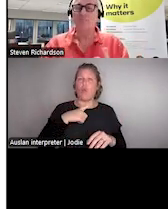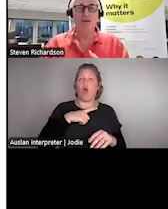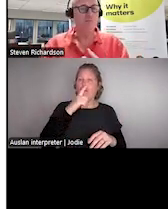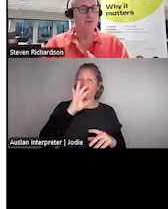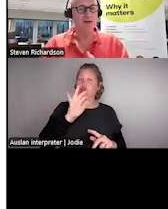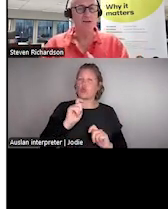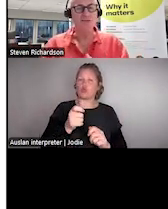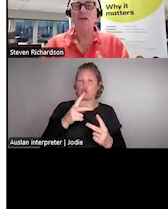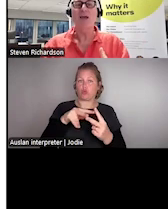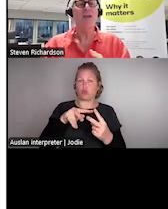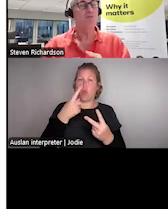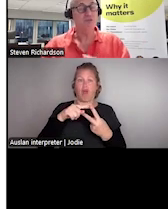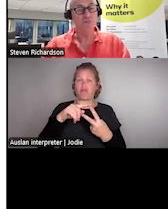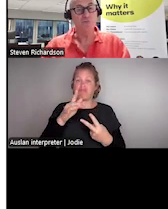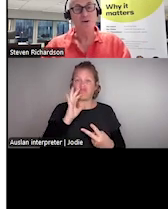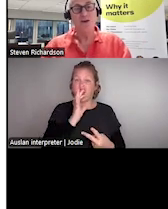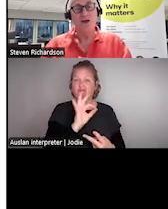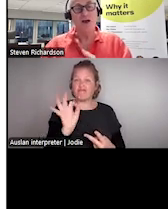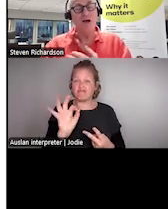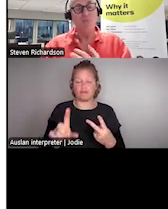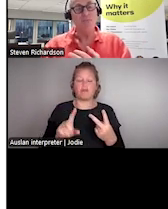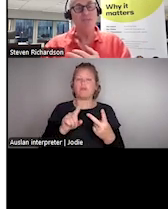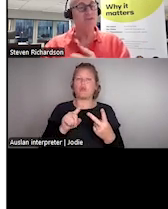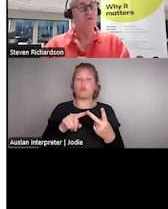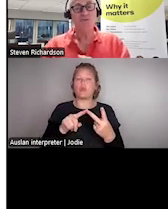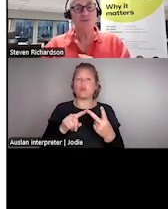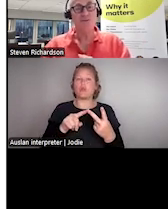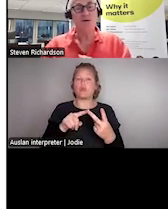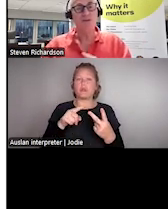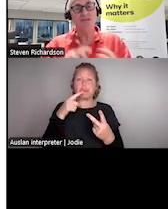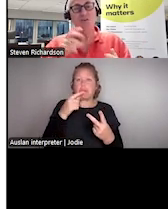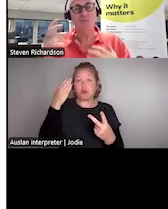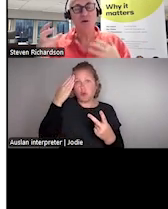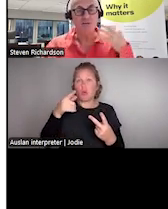they haven't been asked what secondly, they don't know that you need the money. So part